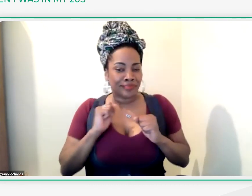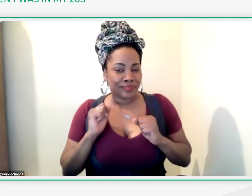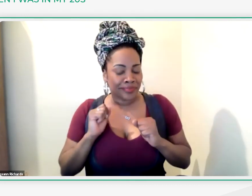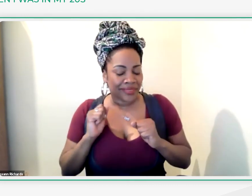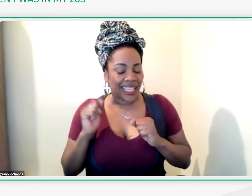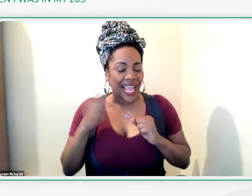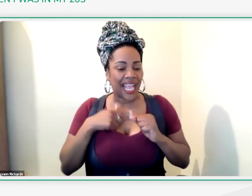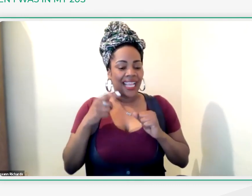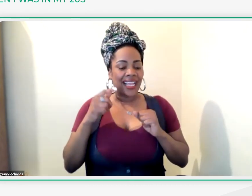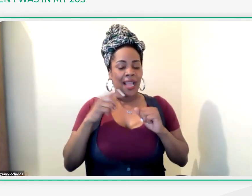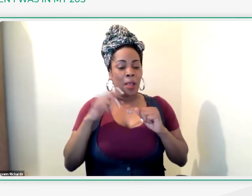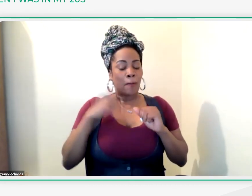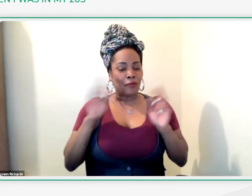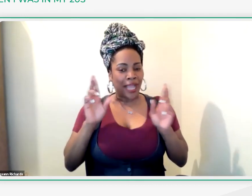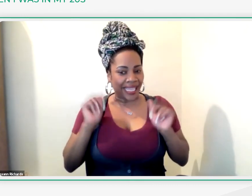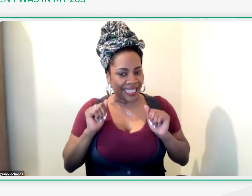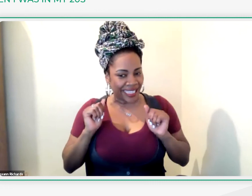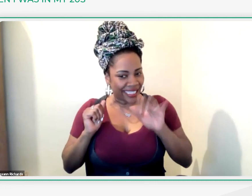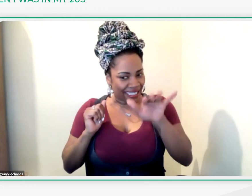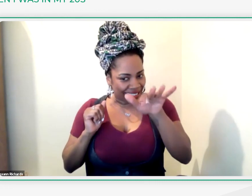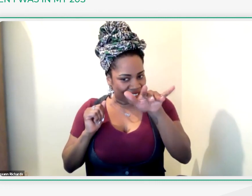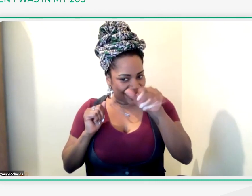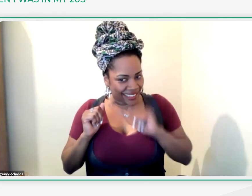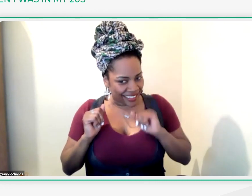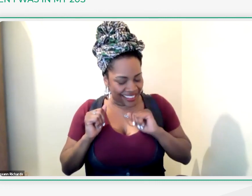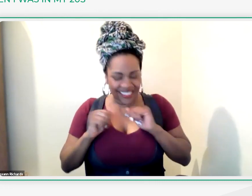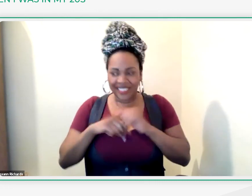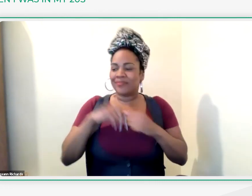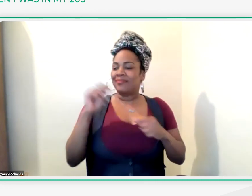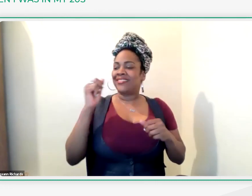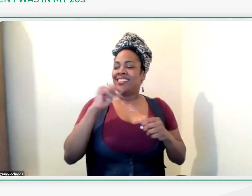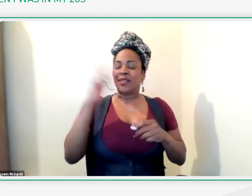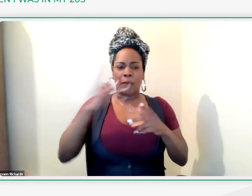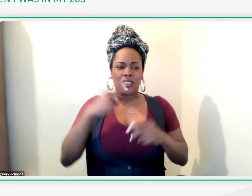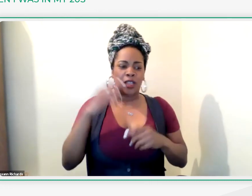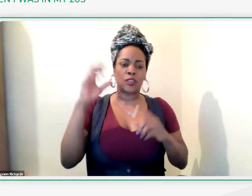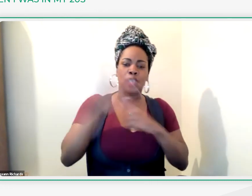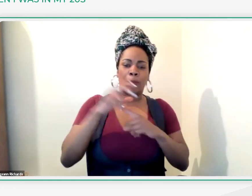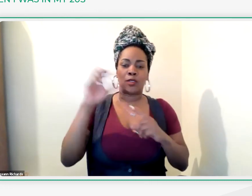Okay, you say: champ resource. I'm ready!